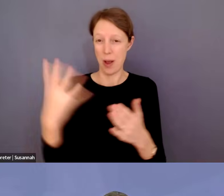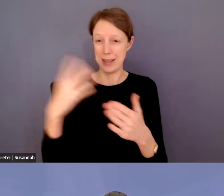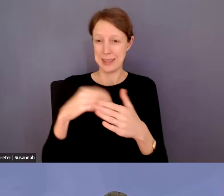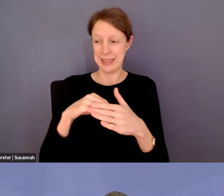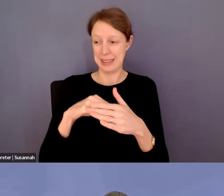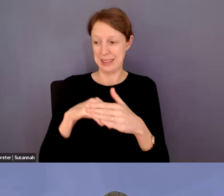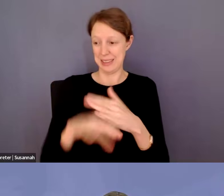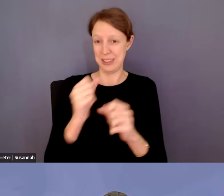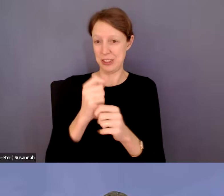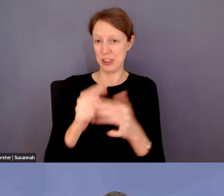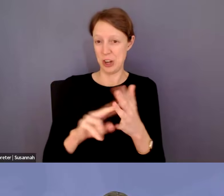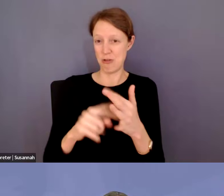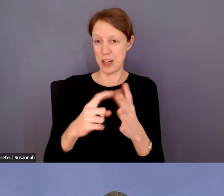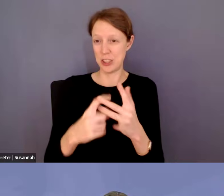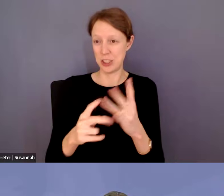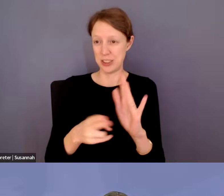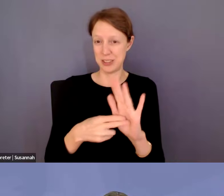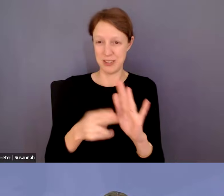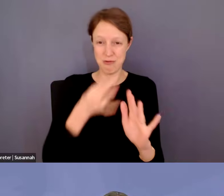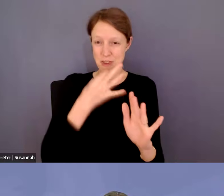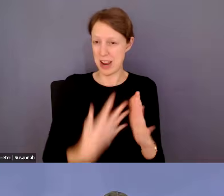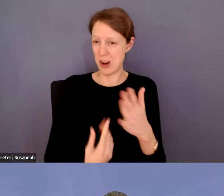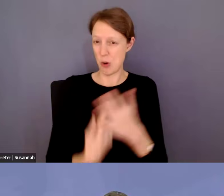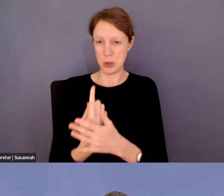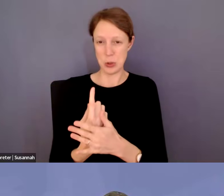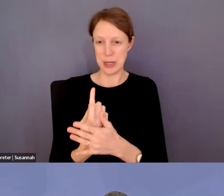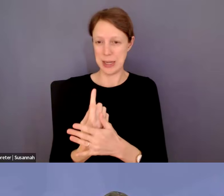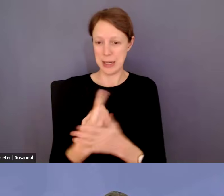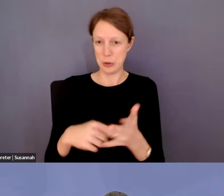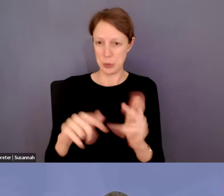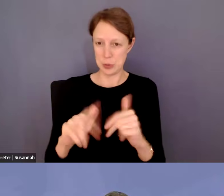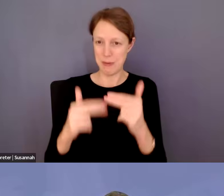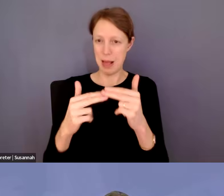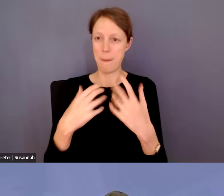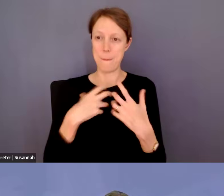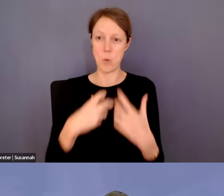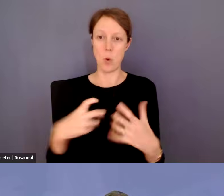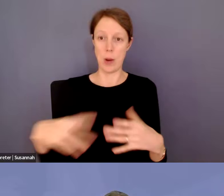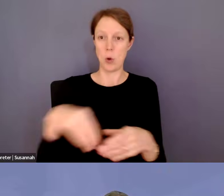equitable, inclusive, early childhood development system in Australia. But to realise this potential